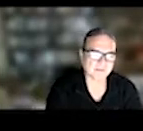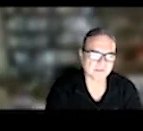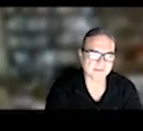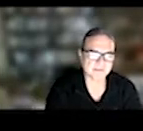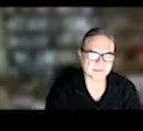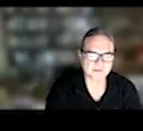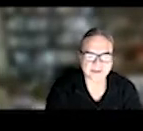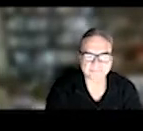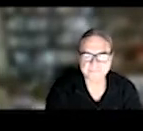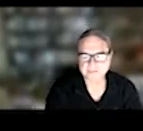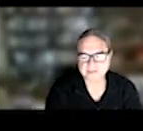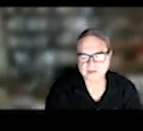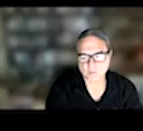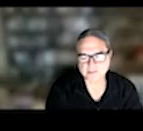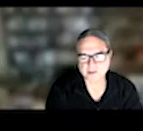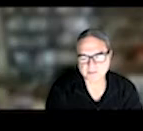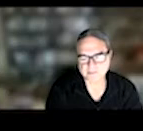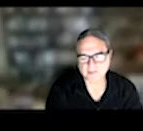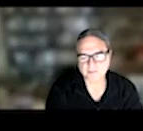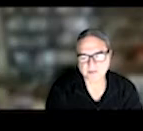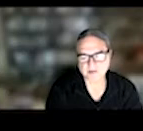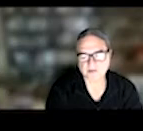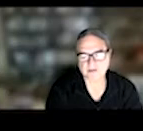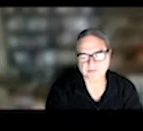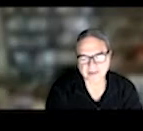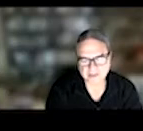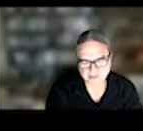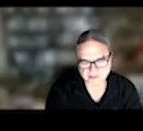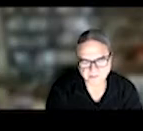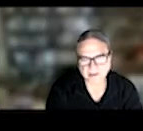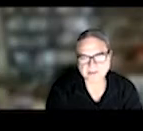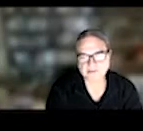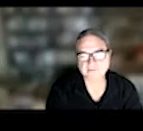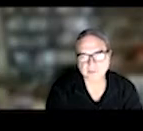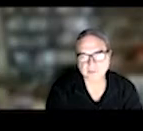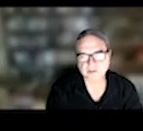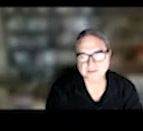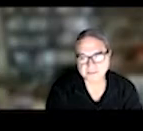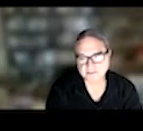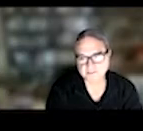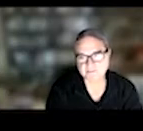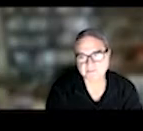was able to do that, is that once our people were put on reservations, we lost our food systems and